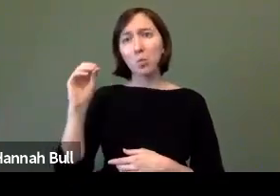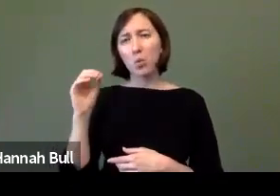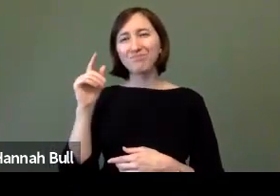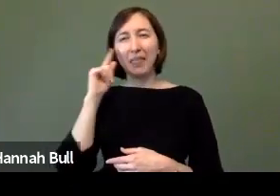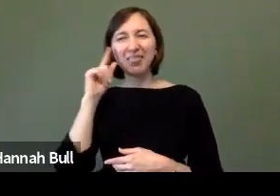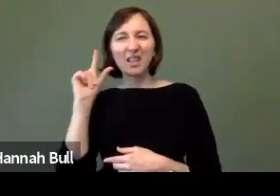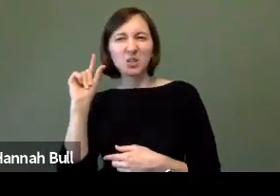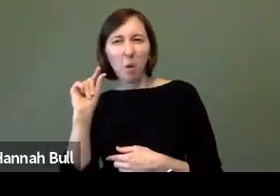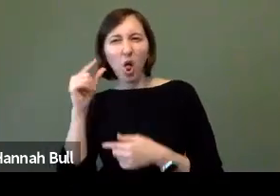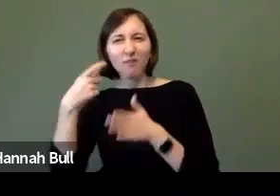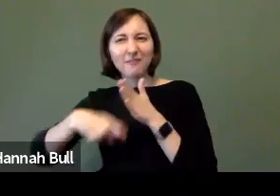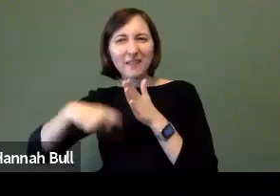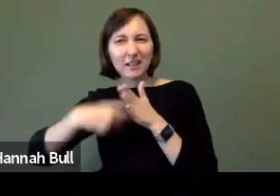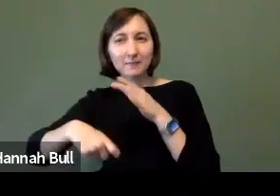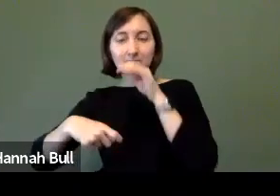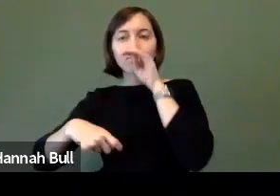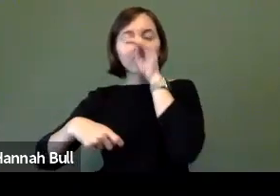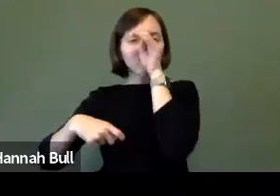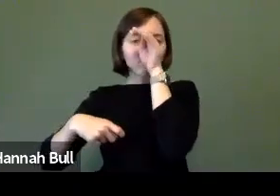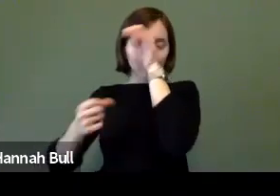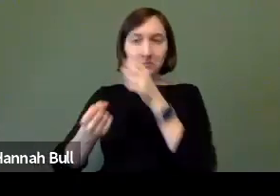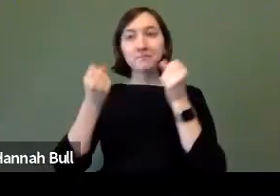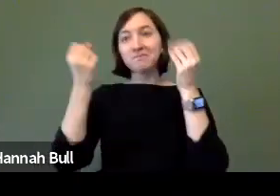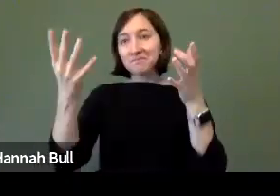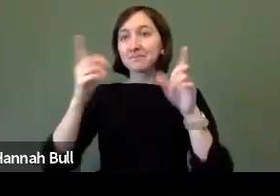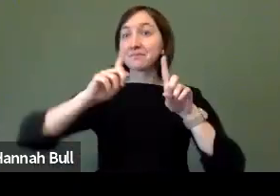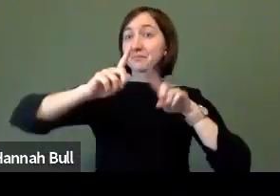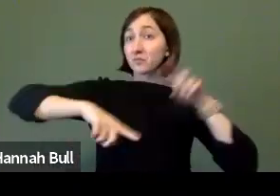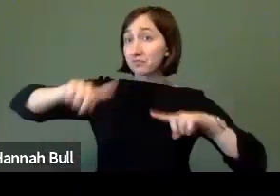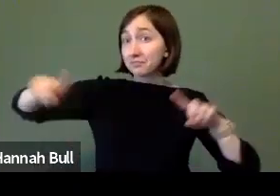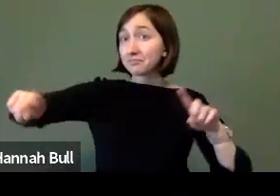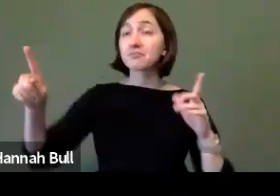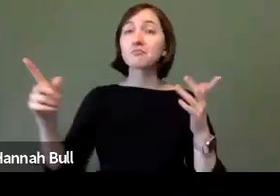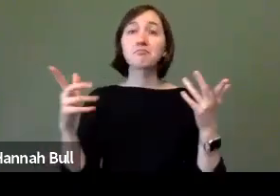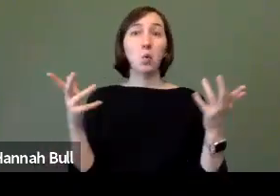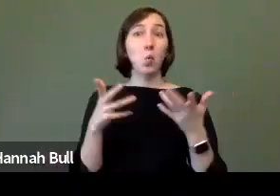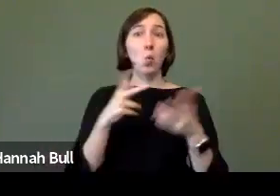but you have a lot of variety when it comes to the medium you're replicating on the screen,